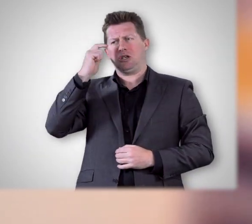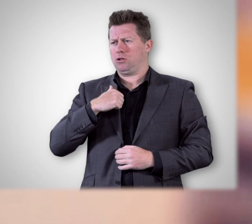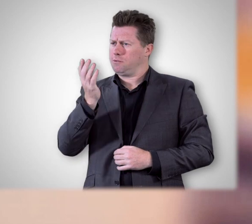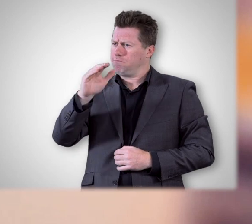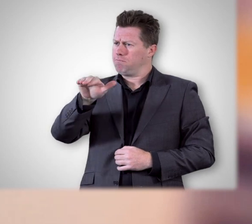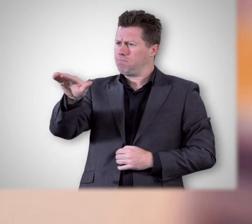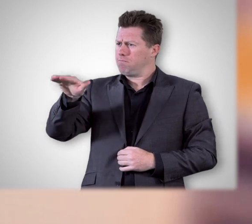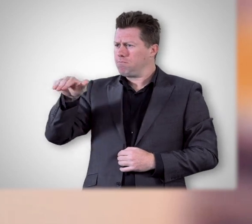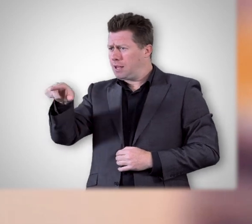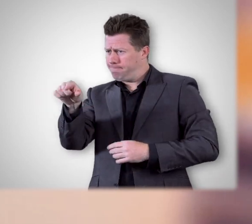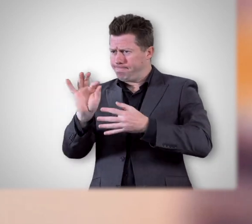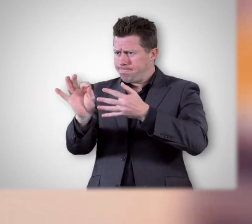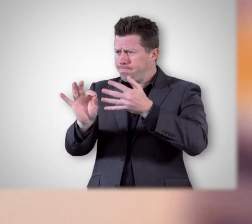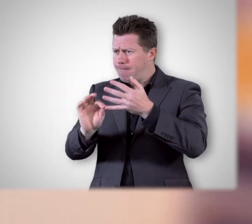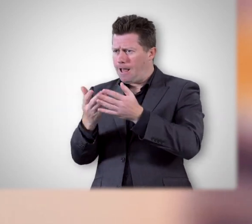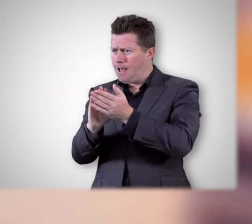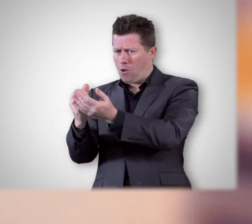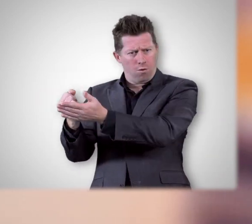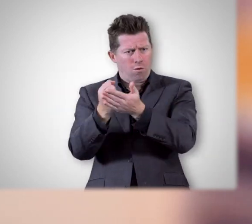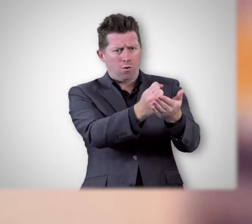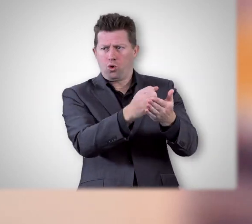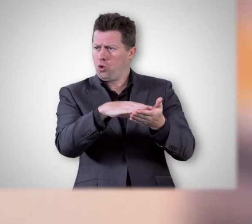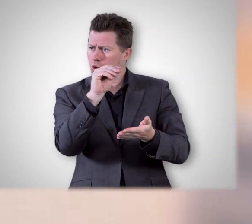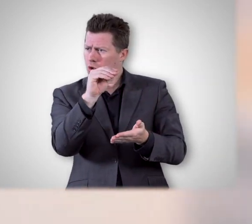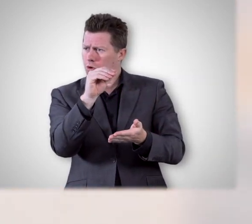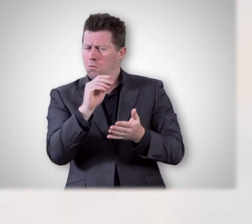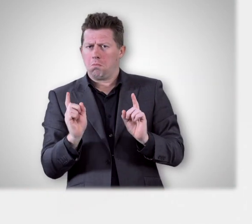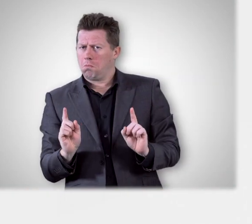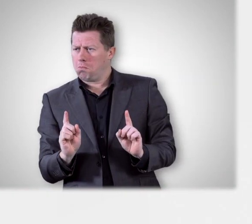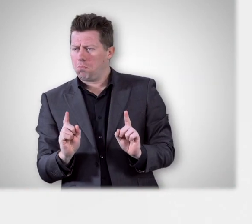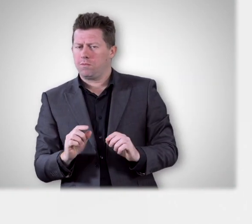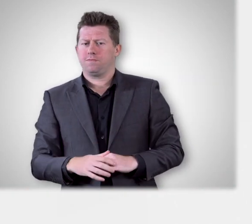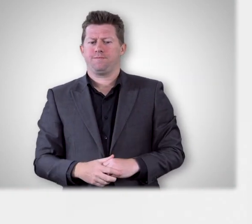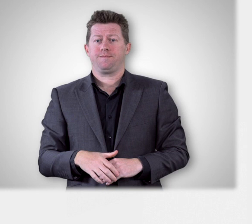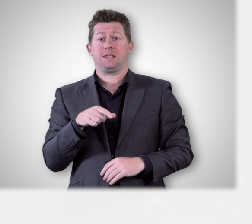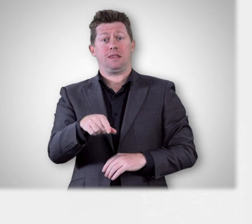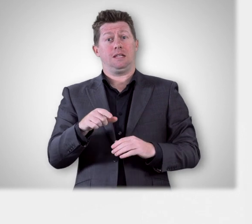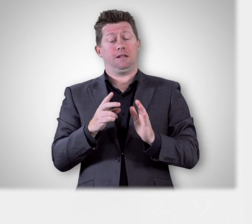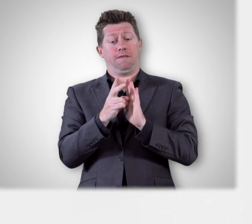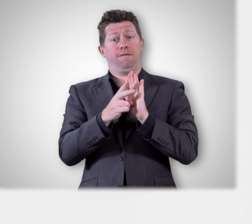you use this feature to support your students This video was produced for the Universal